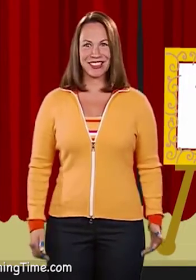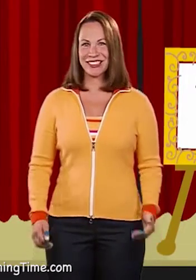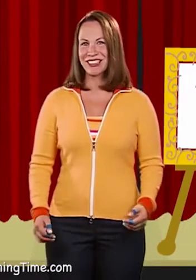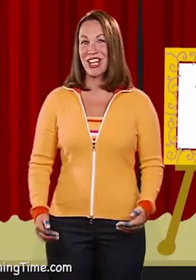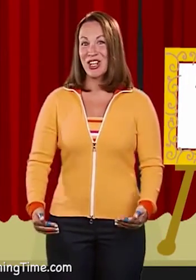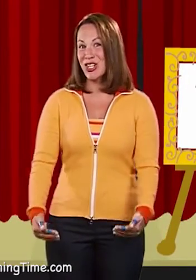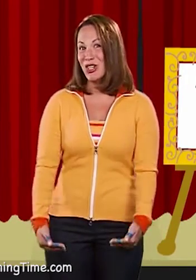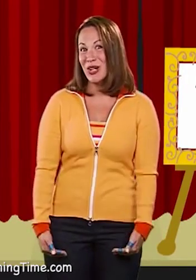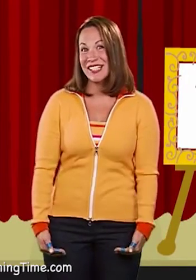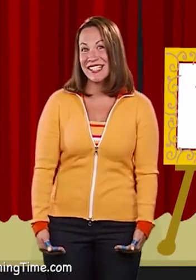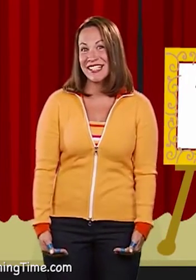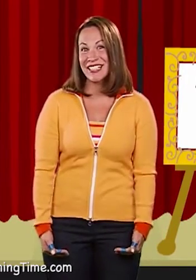Shorts.